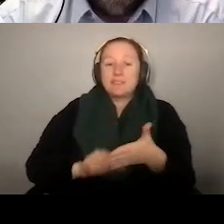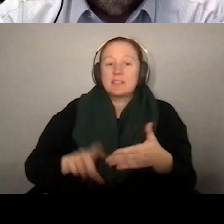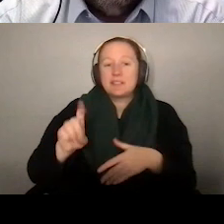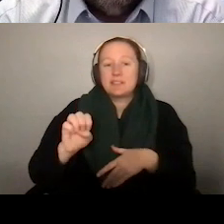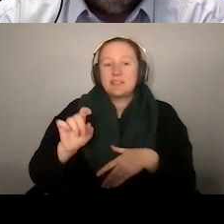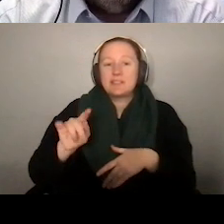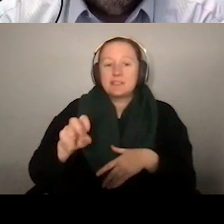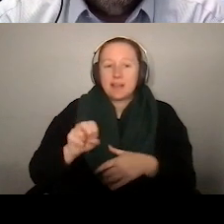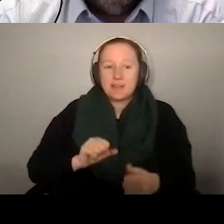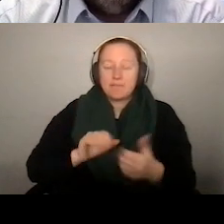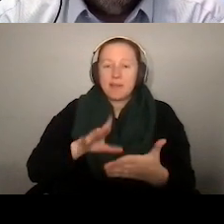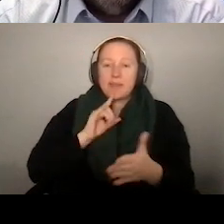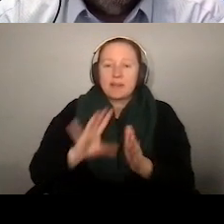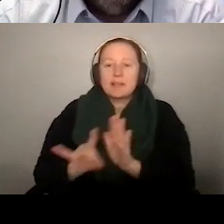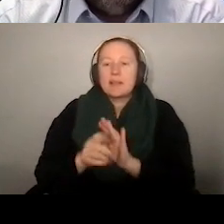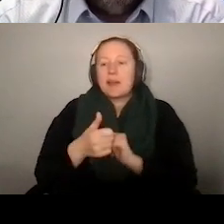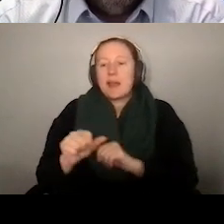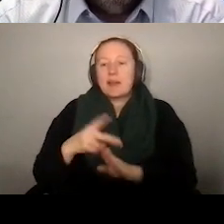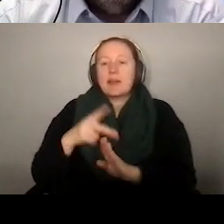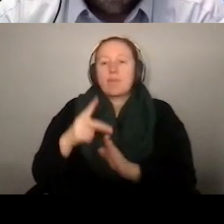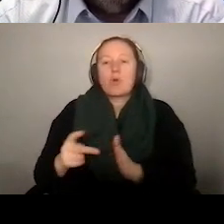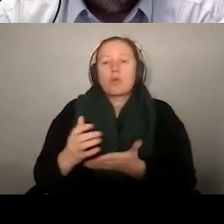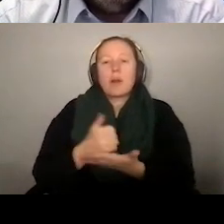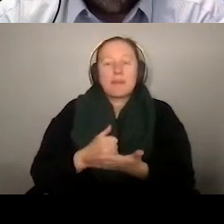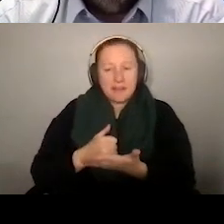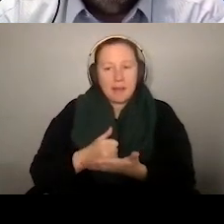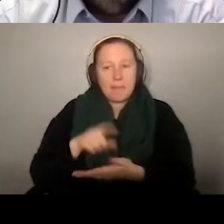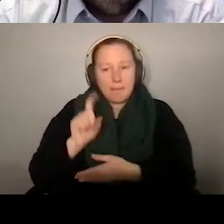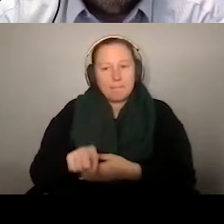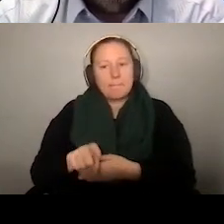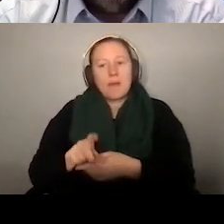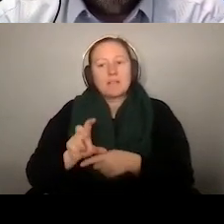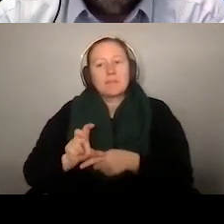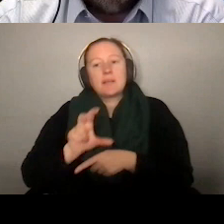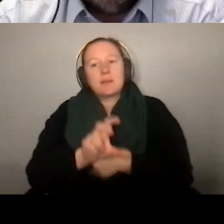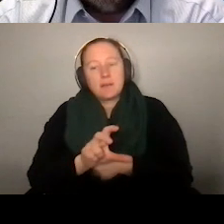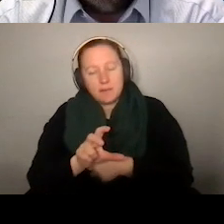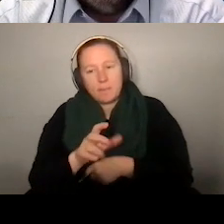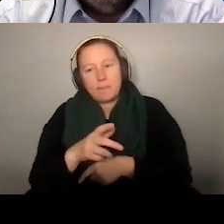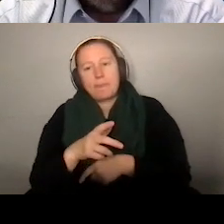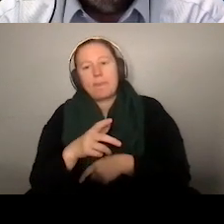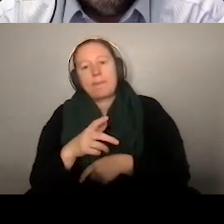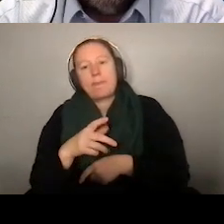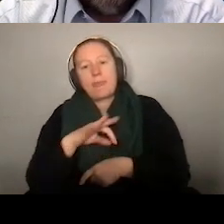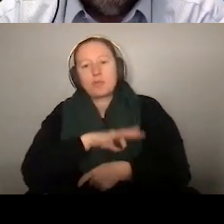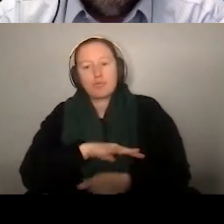any program income earned must be remitted to NSF by crediting costs otherwise chargeable against the grant.